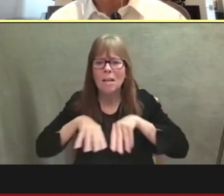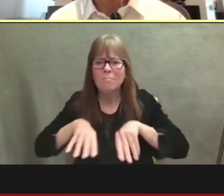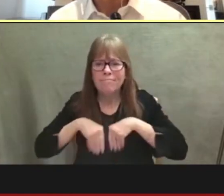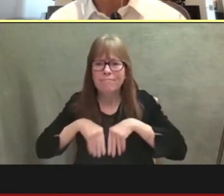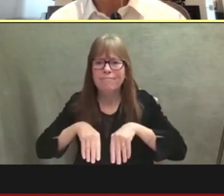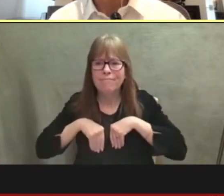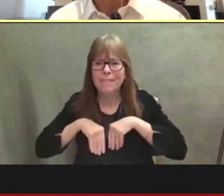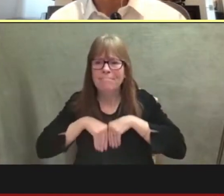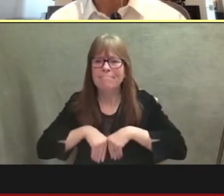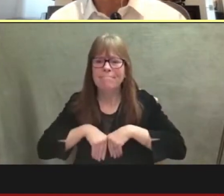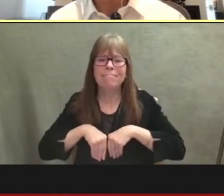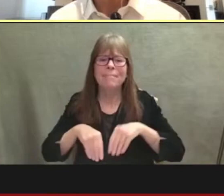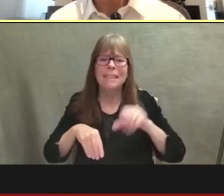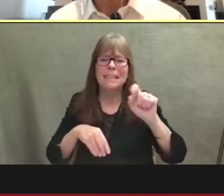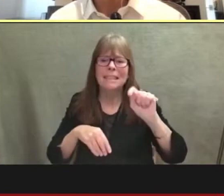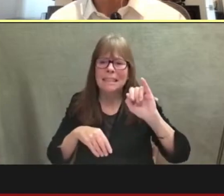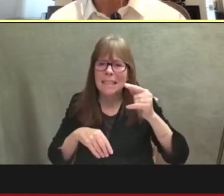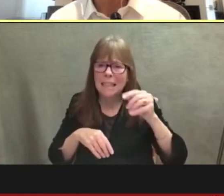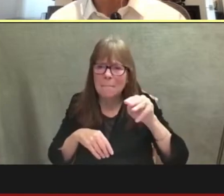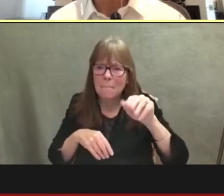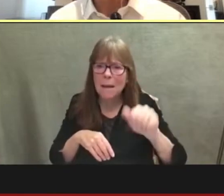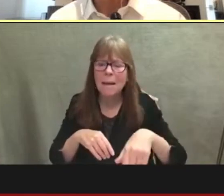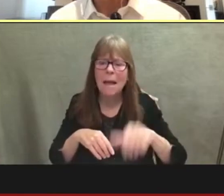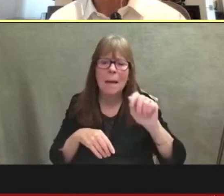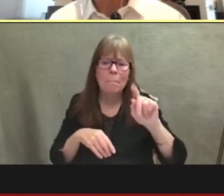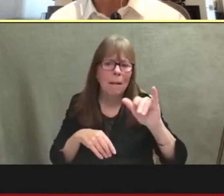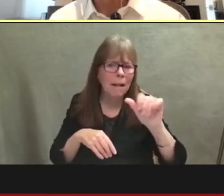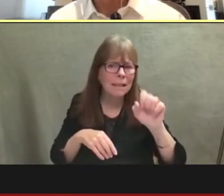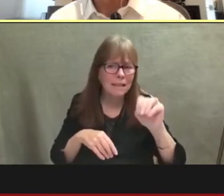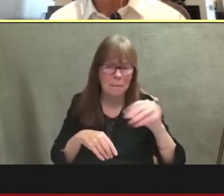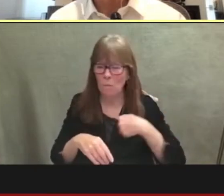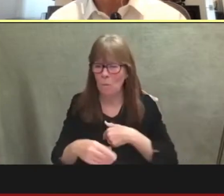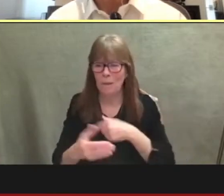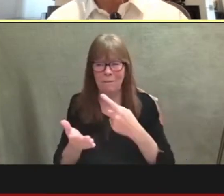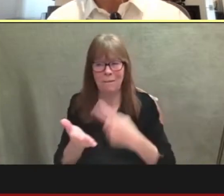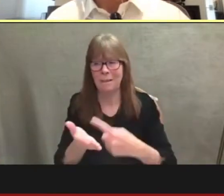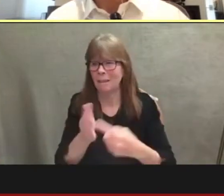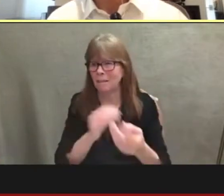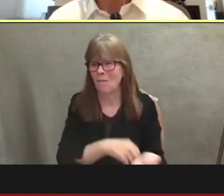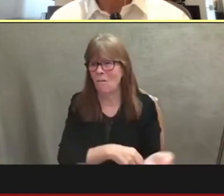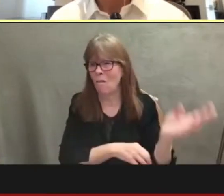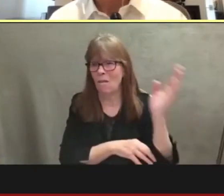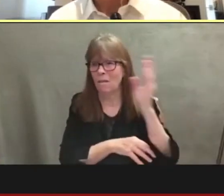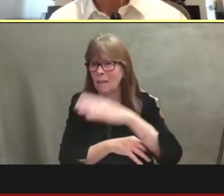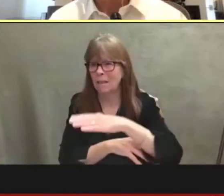Which were talked about throughout the day.